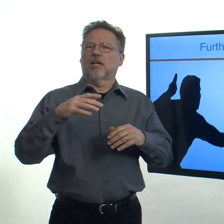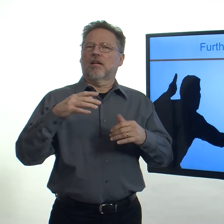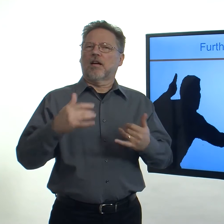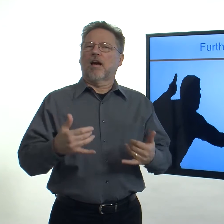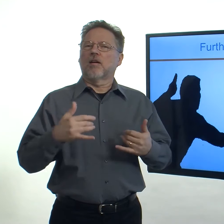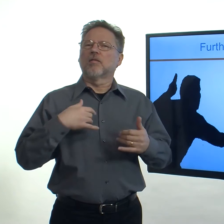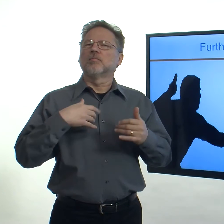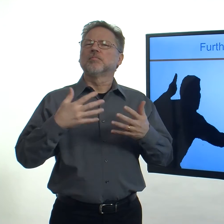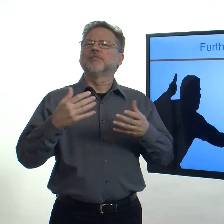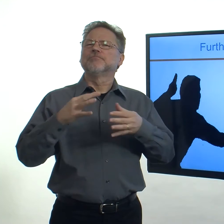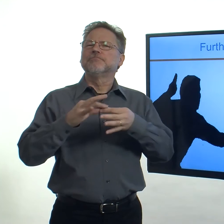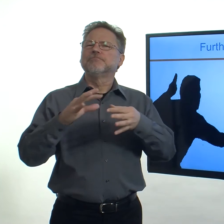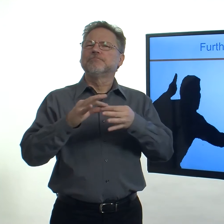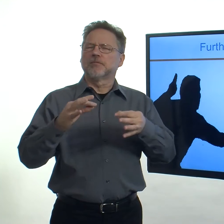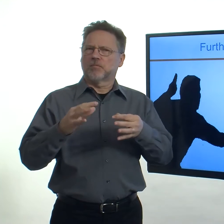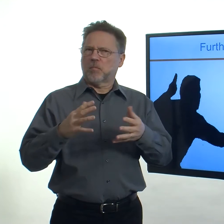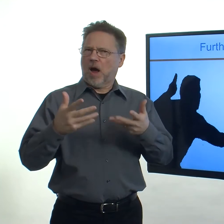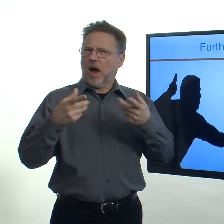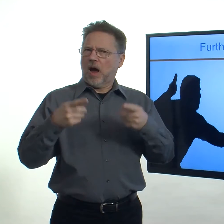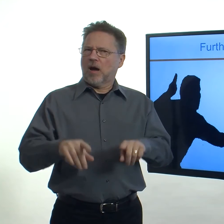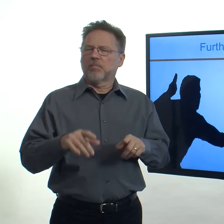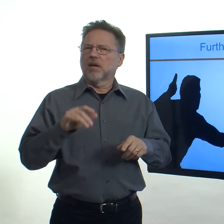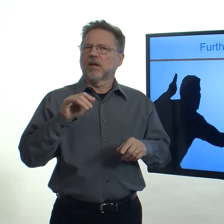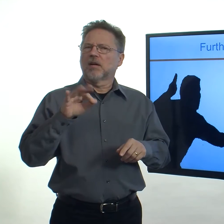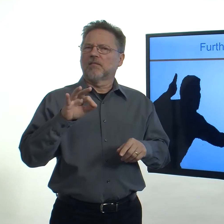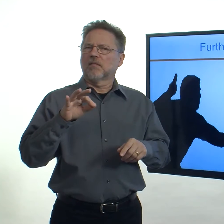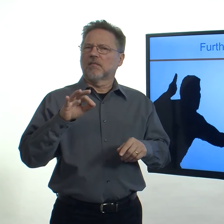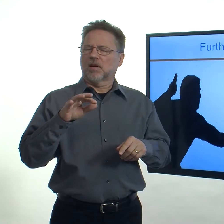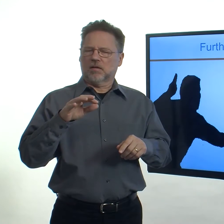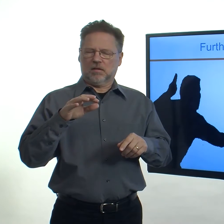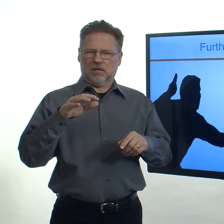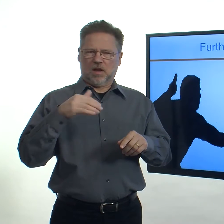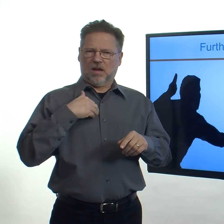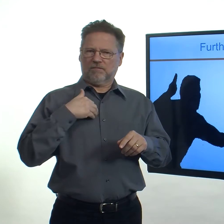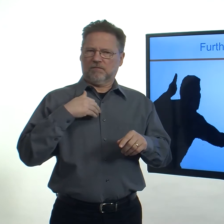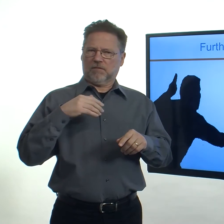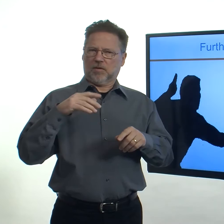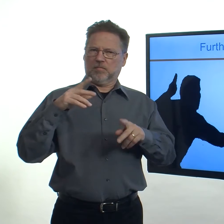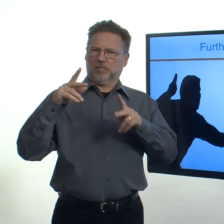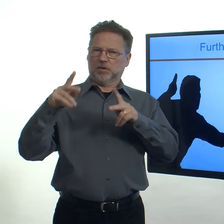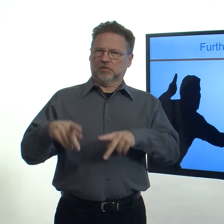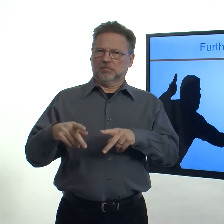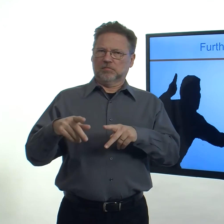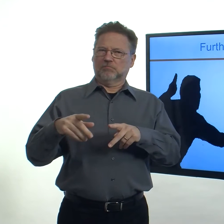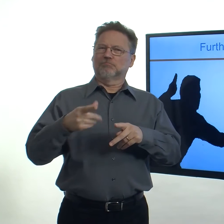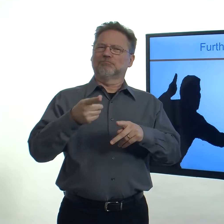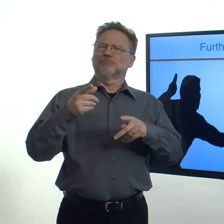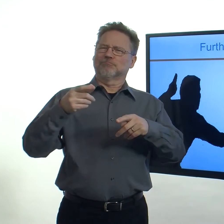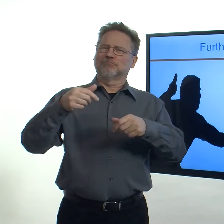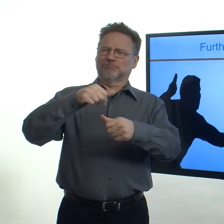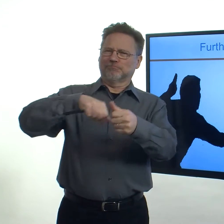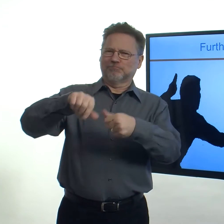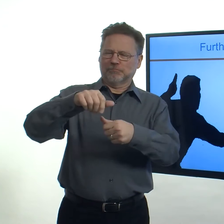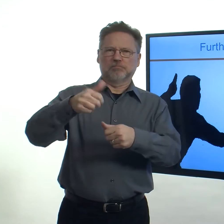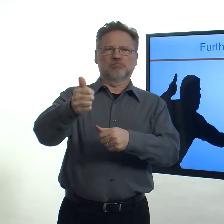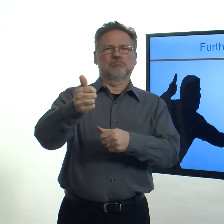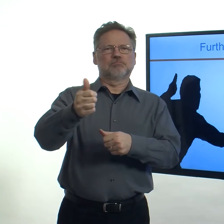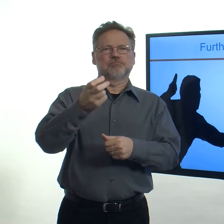Now I’d like to talk about what happens if you come across a person who is deaf and